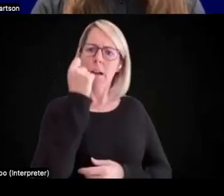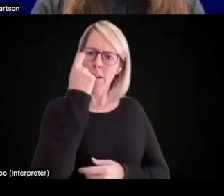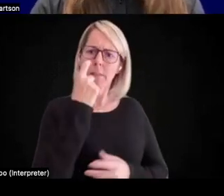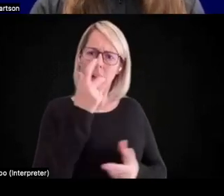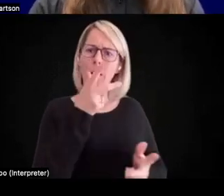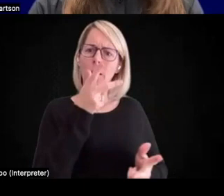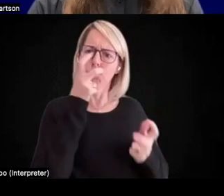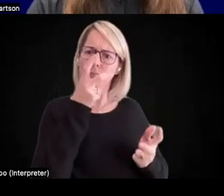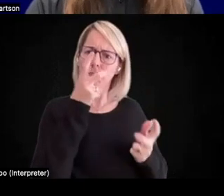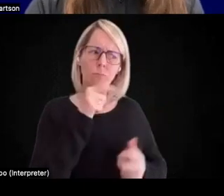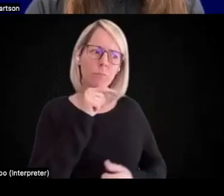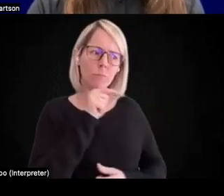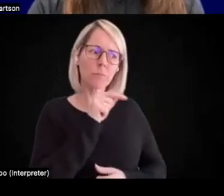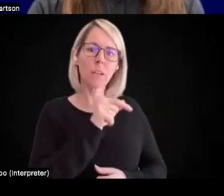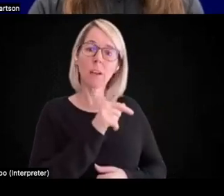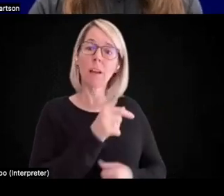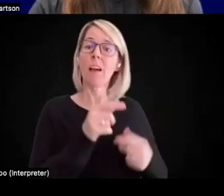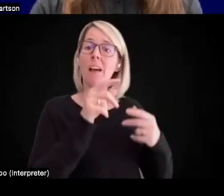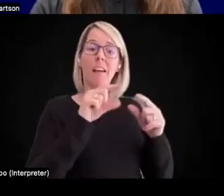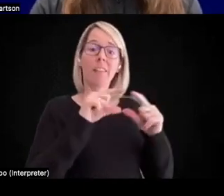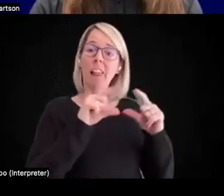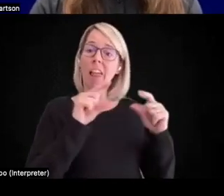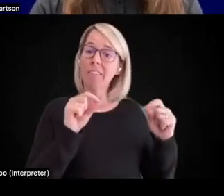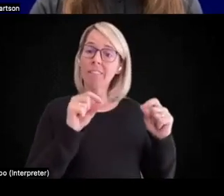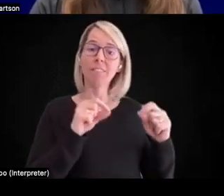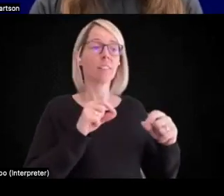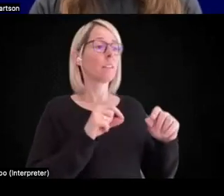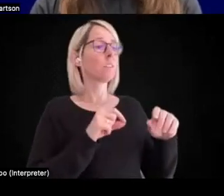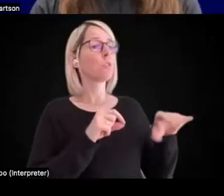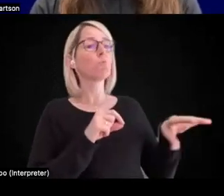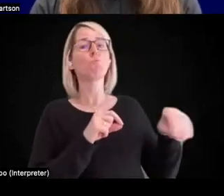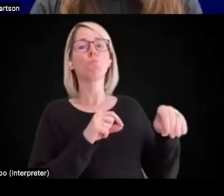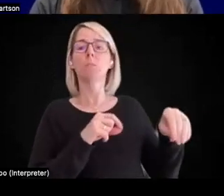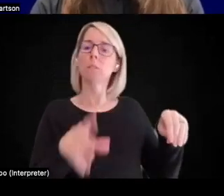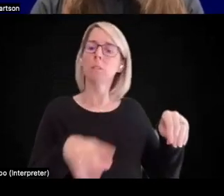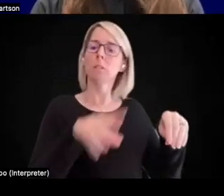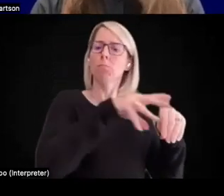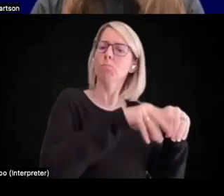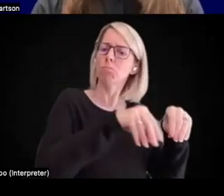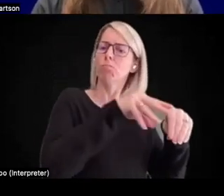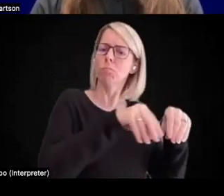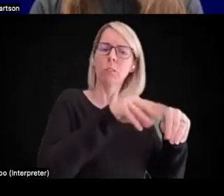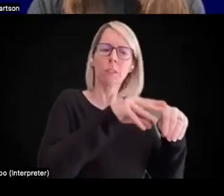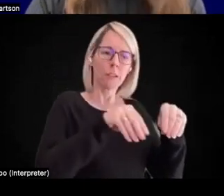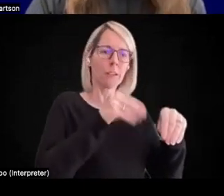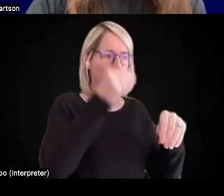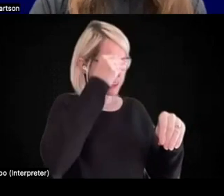leaves. She is just imitating and reflecting it back to her which she is saying, "I notice you are